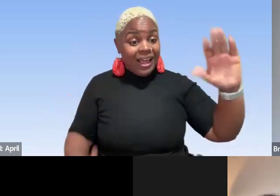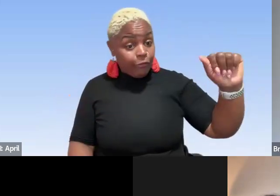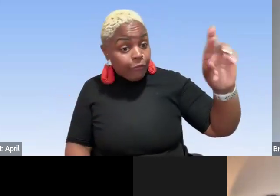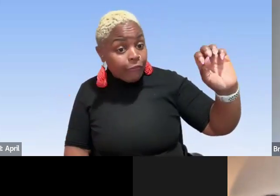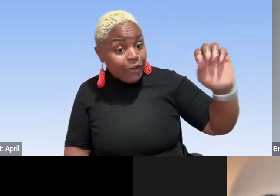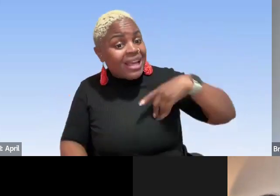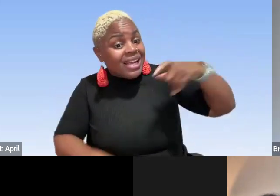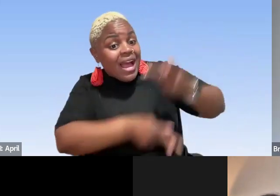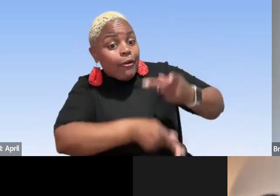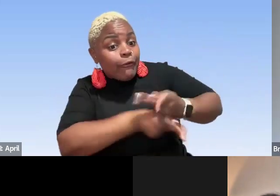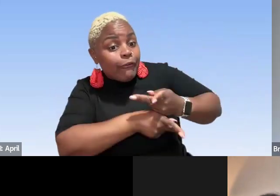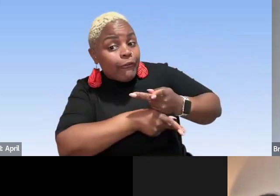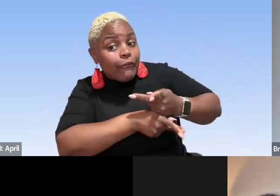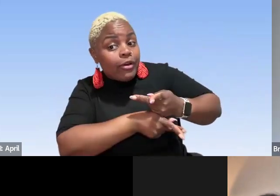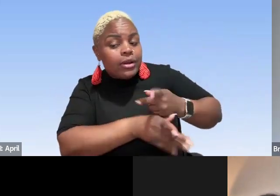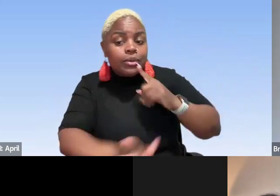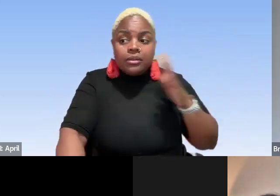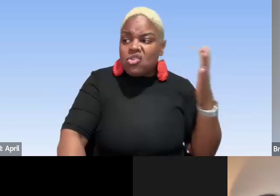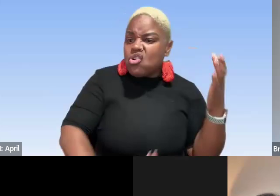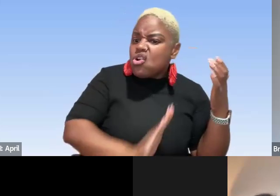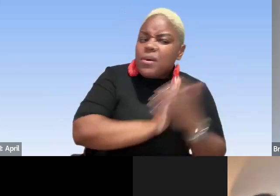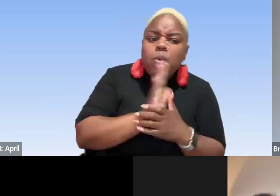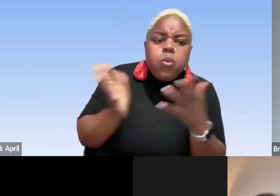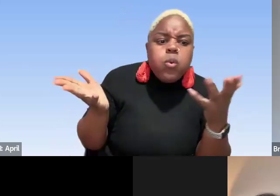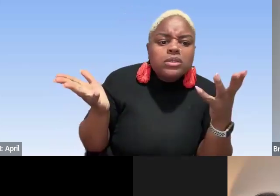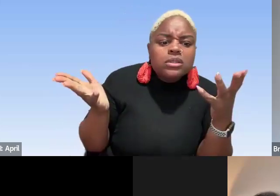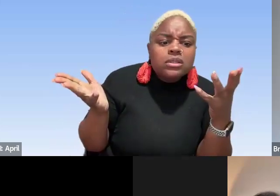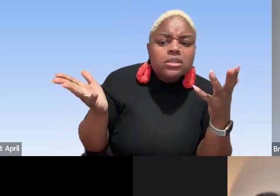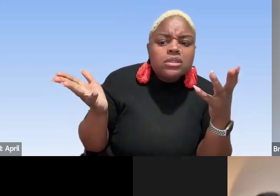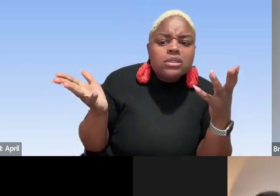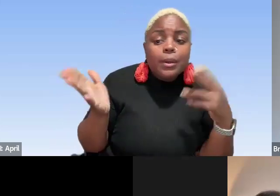is automatically making us either a burden,